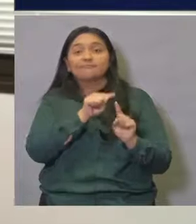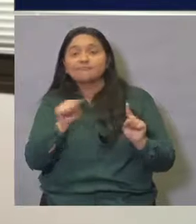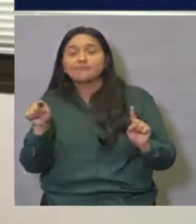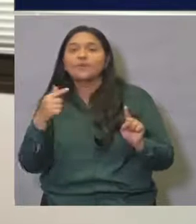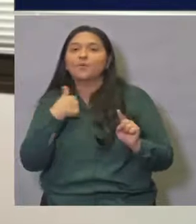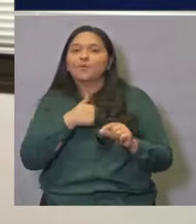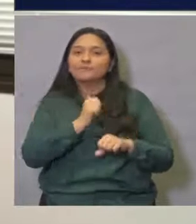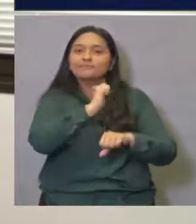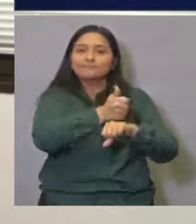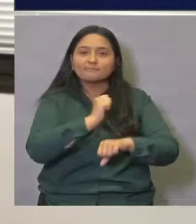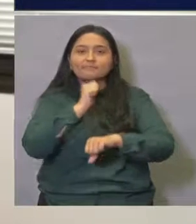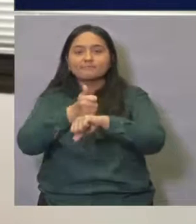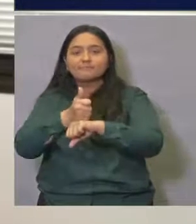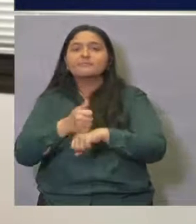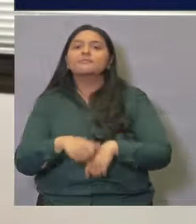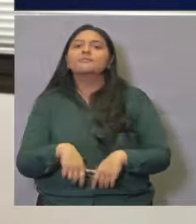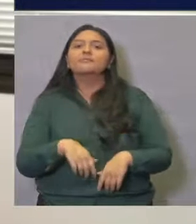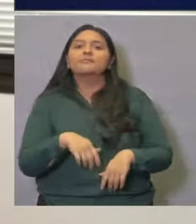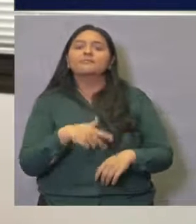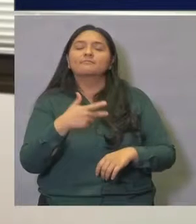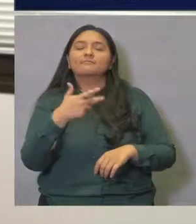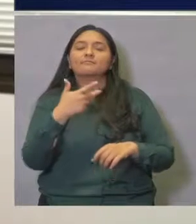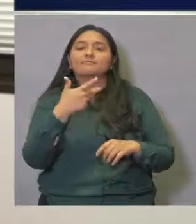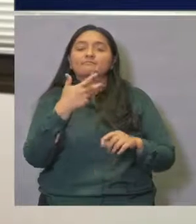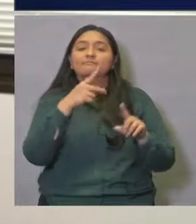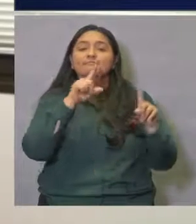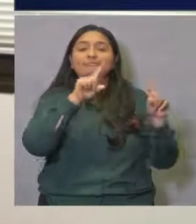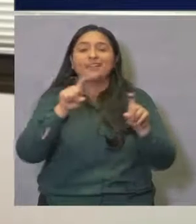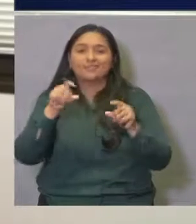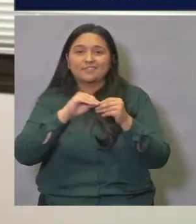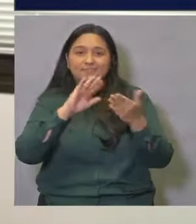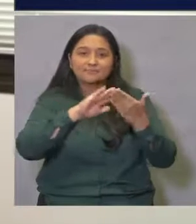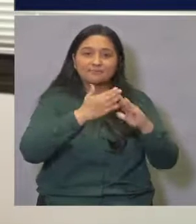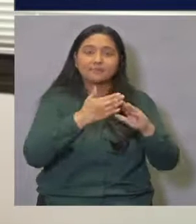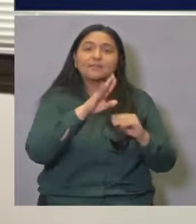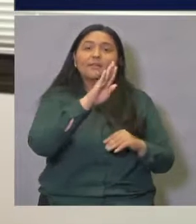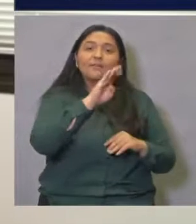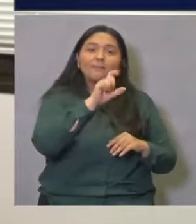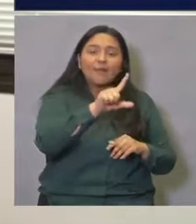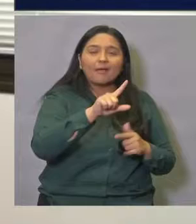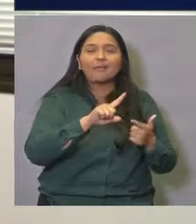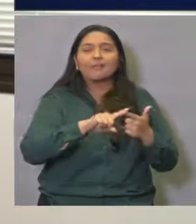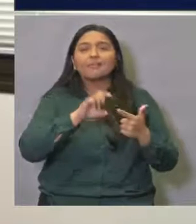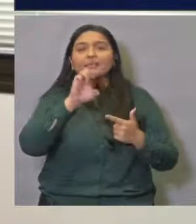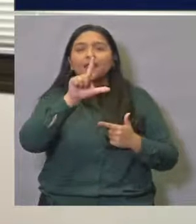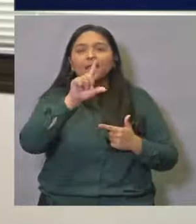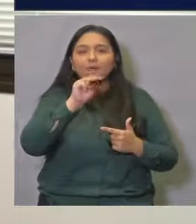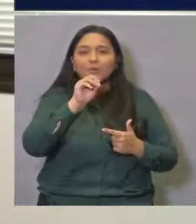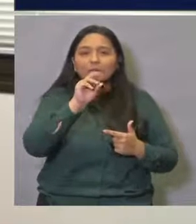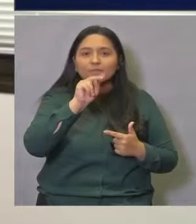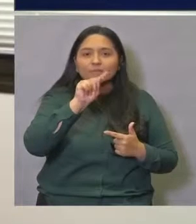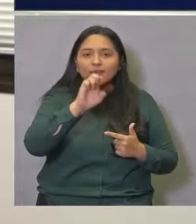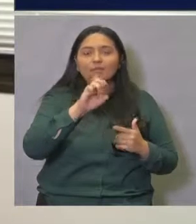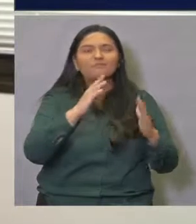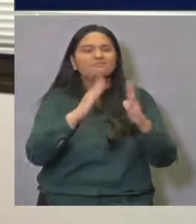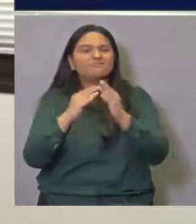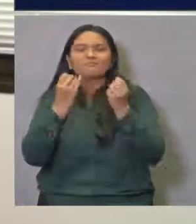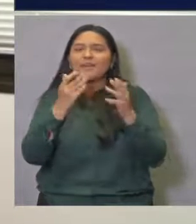PREGUNTARON LO QUE PUEDEN HACER